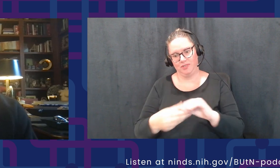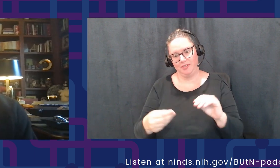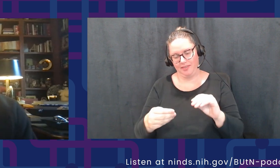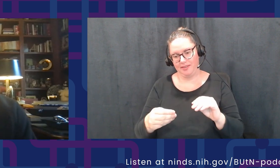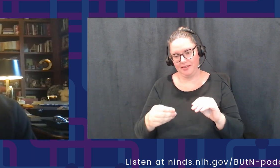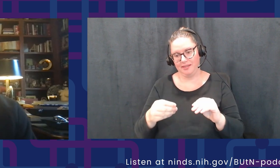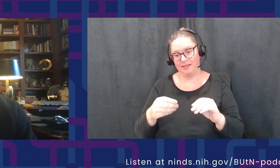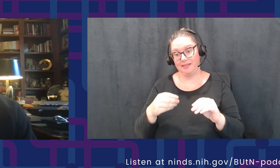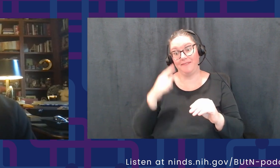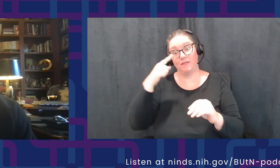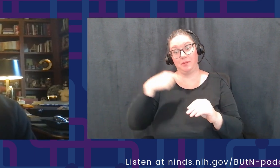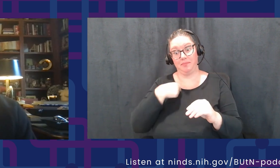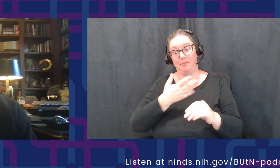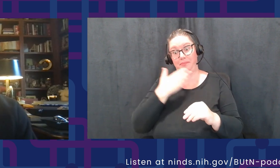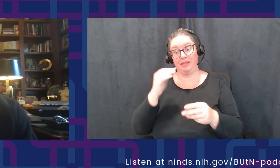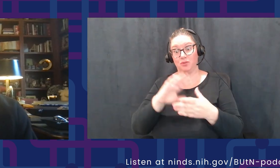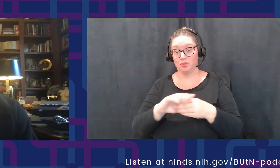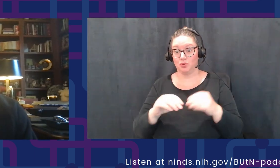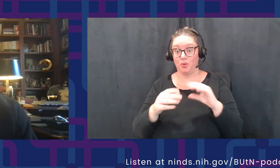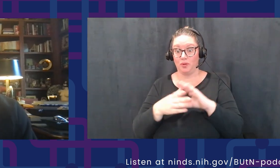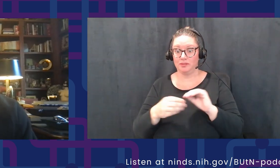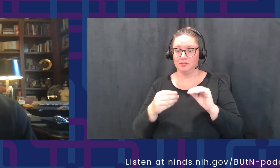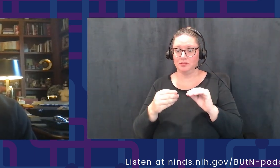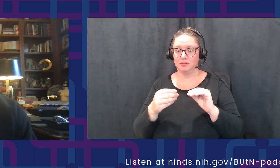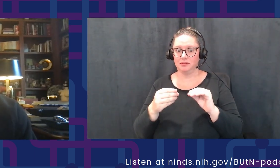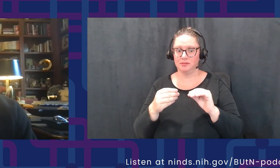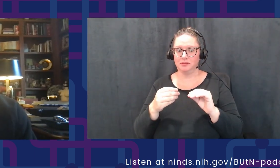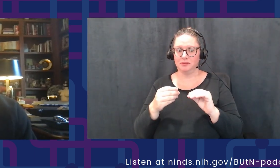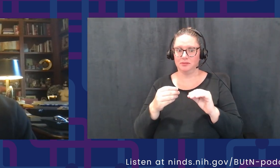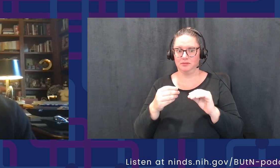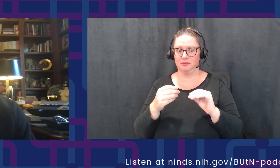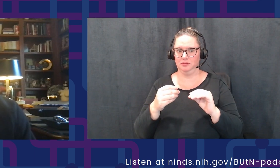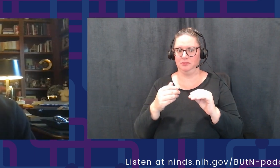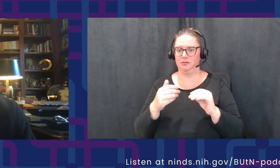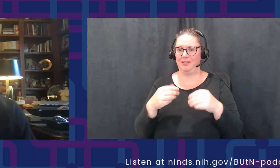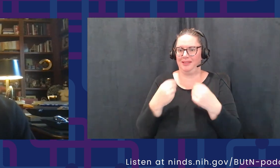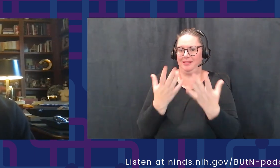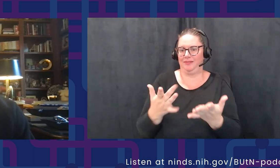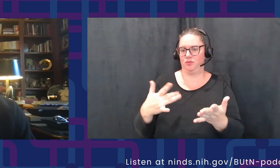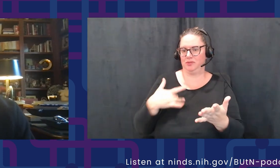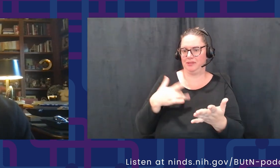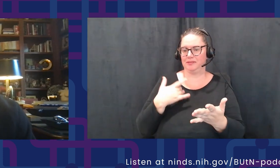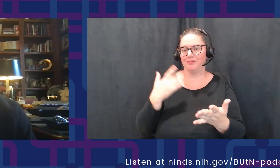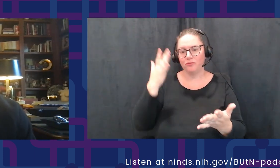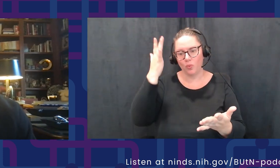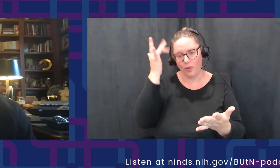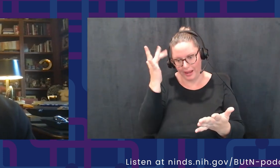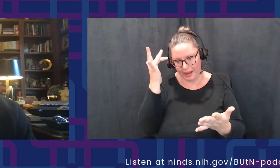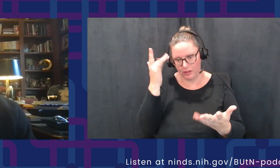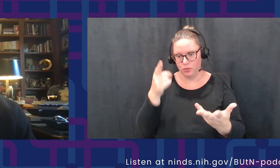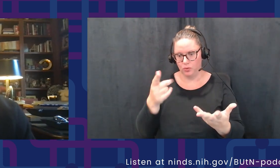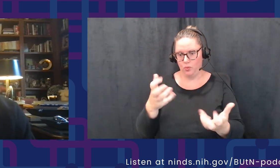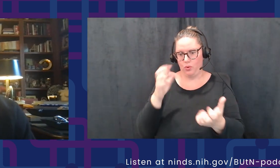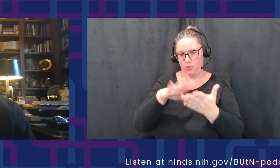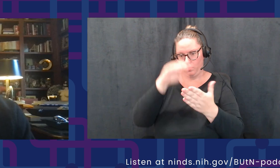For me, the best stories is the one story that gives you a sense as to why you want to learn about something.